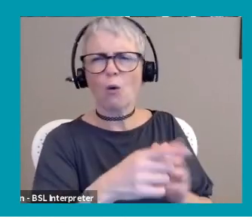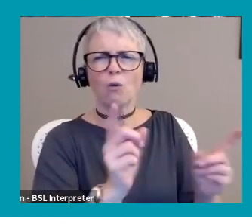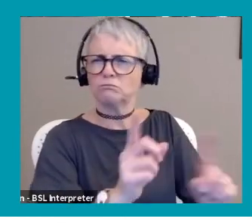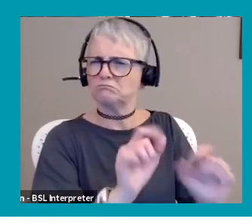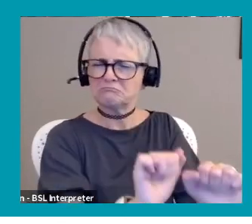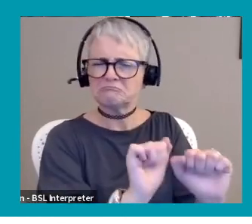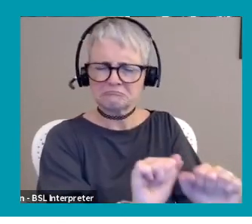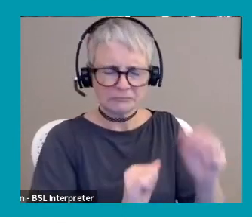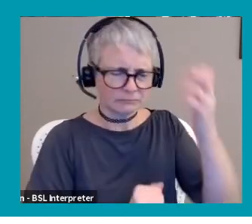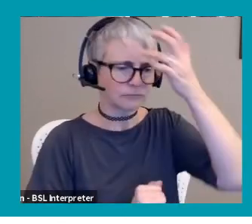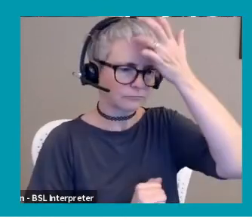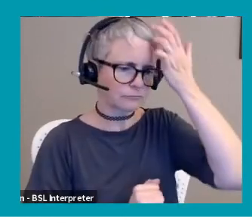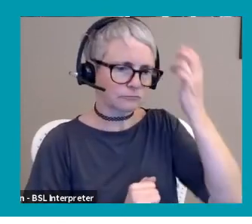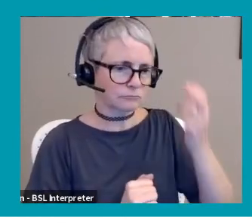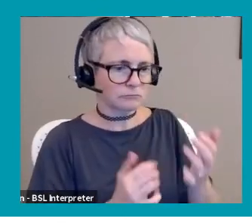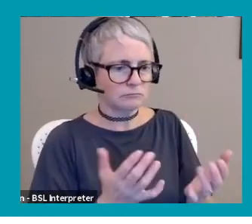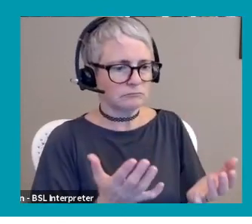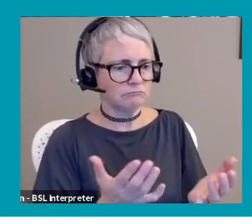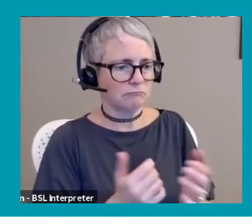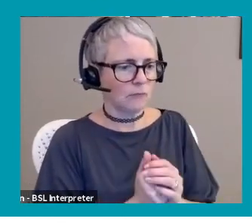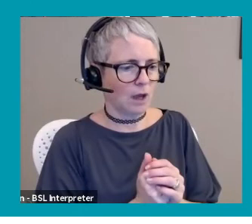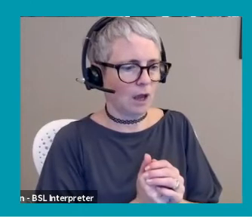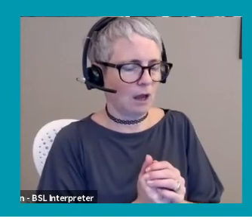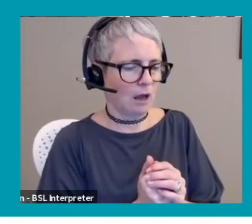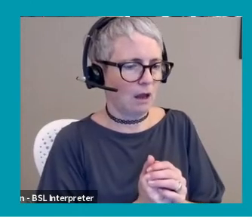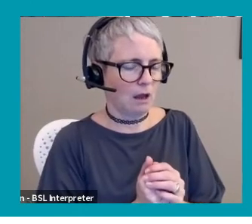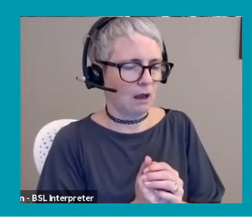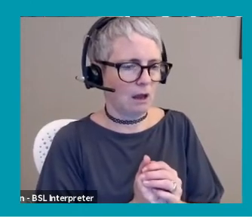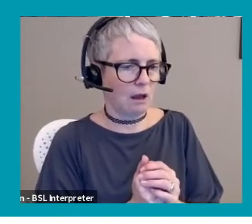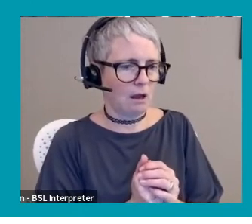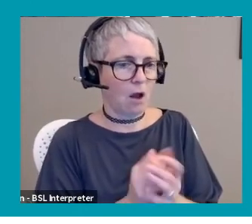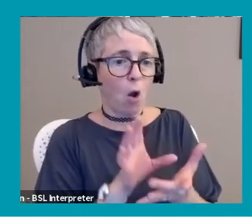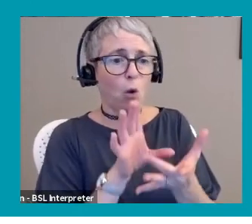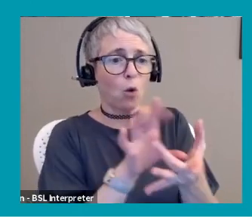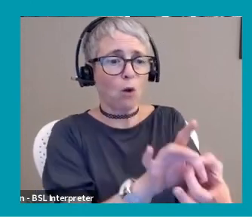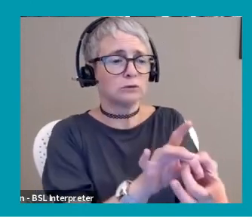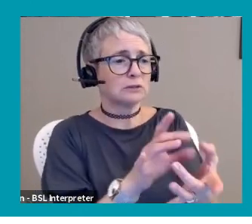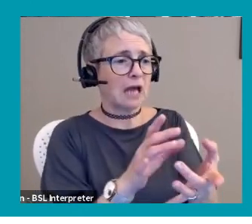what teams do what or contacts them by a general contact number or email